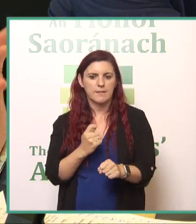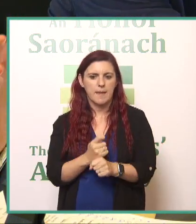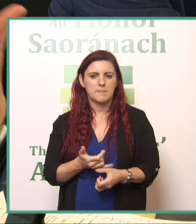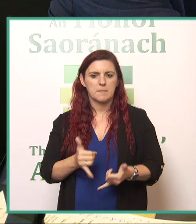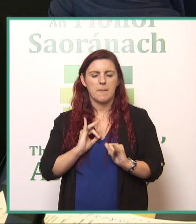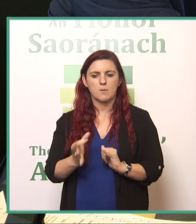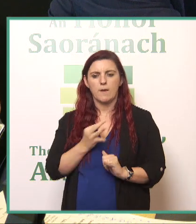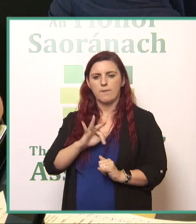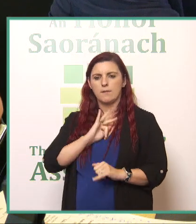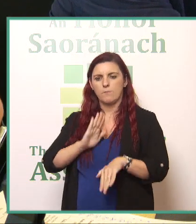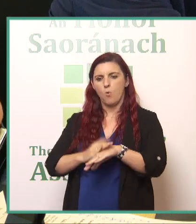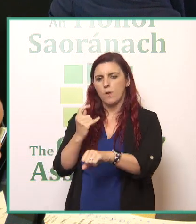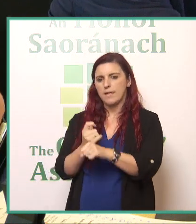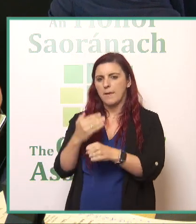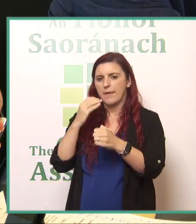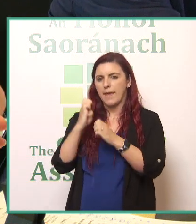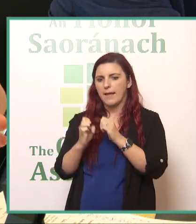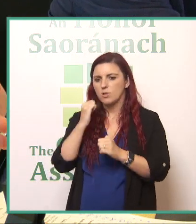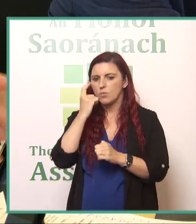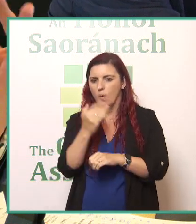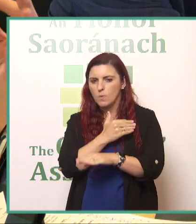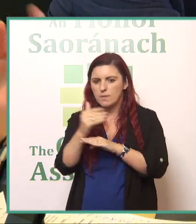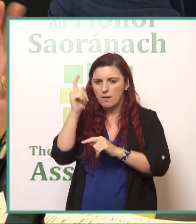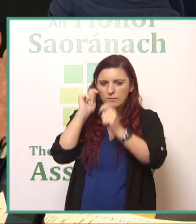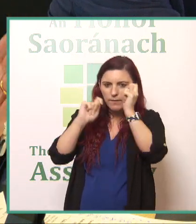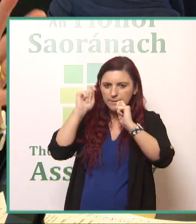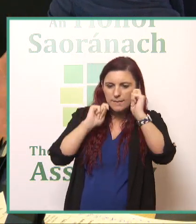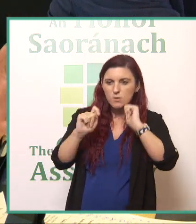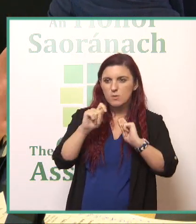give ourselves some time at the end of the day to start reflecting and the exercise in reflecting